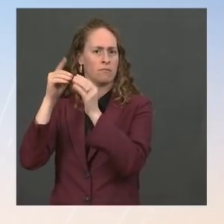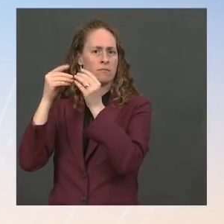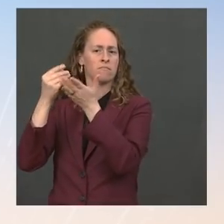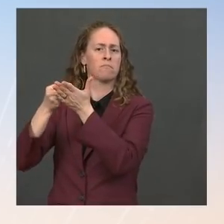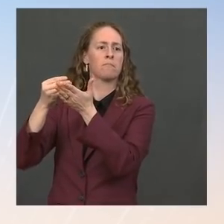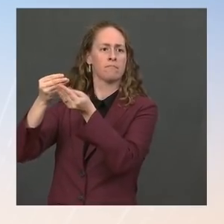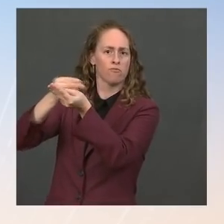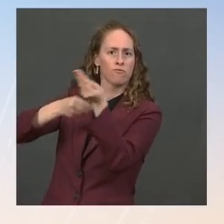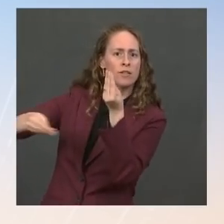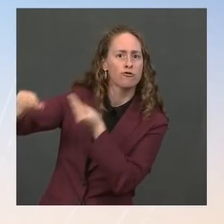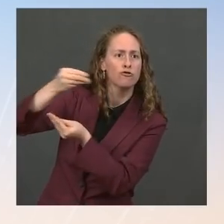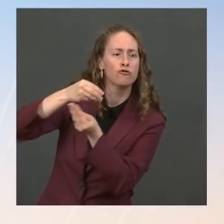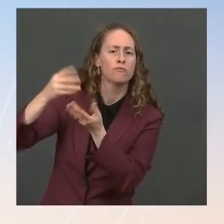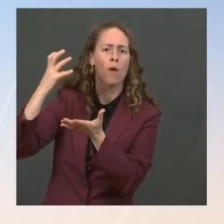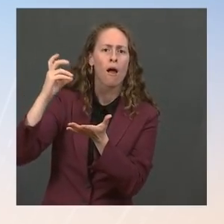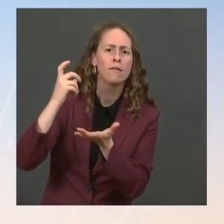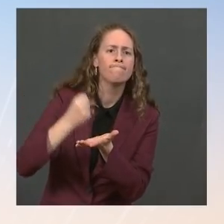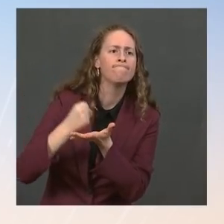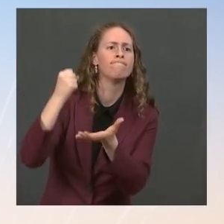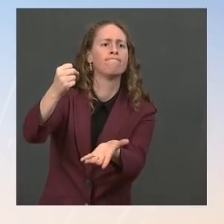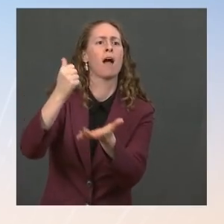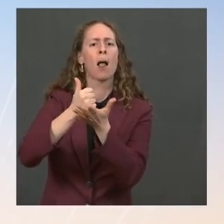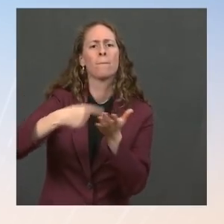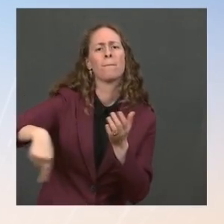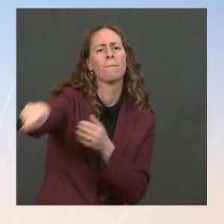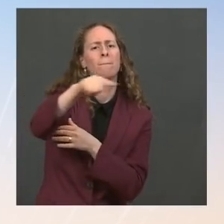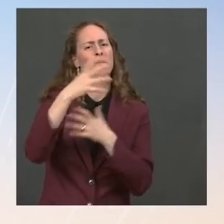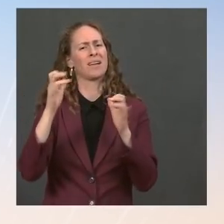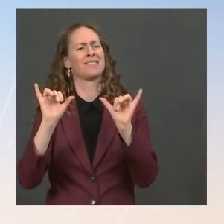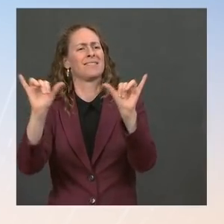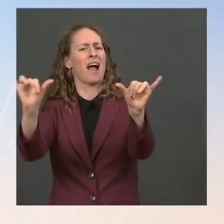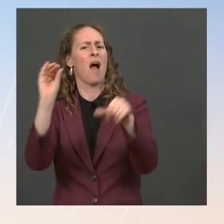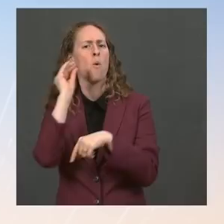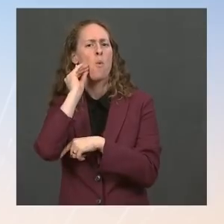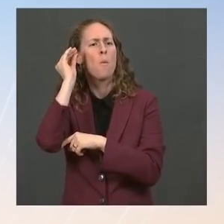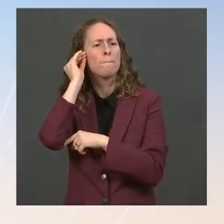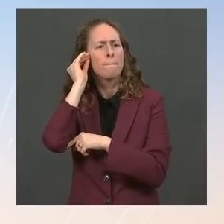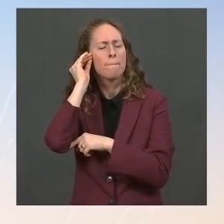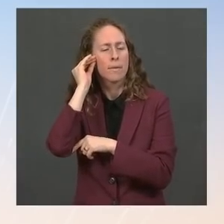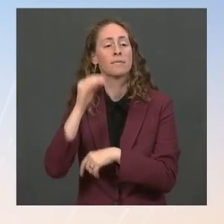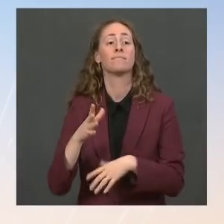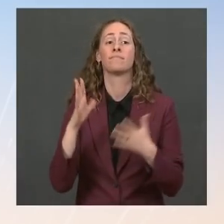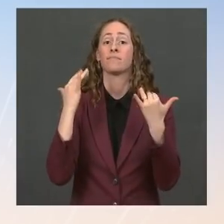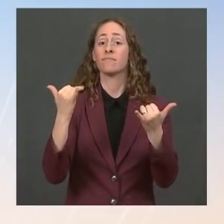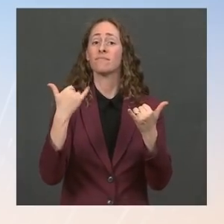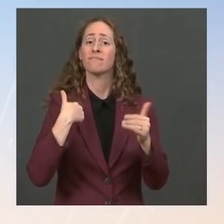So, today, HUD is asking state, Tribal, and local leaders to work collaboratively with them to use these ARP funds